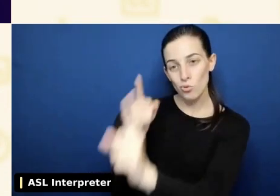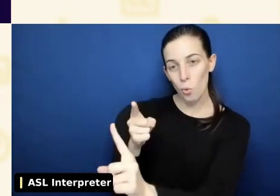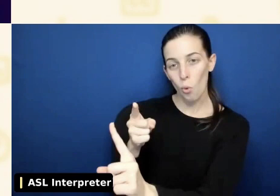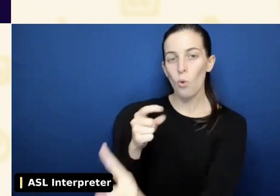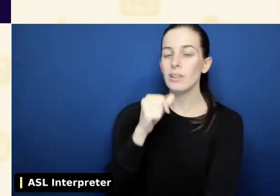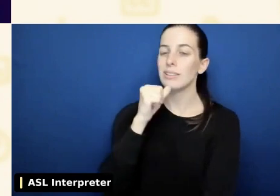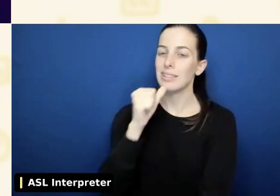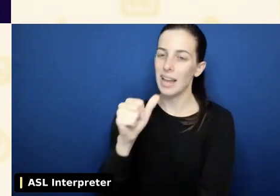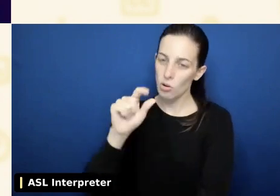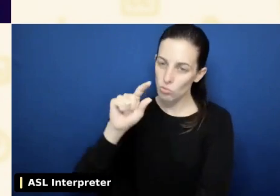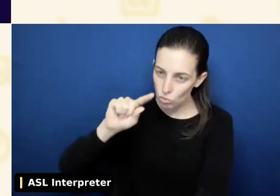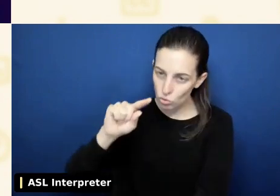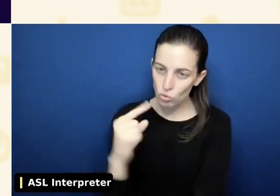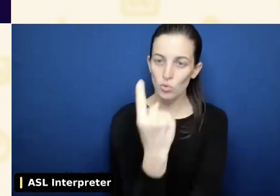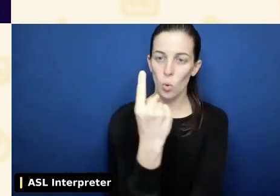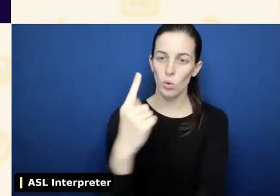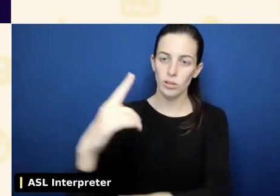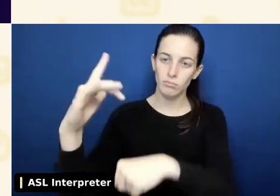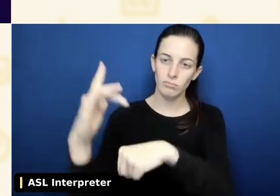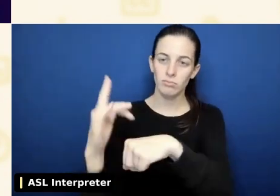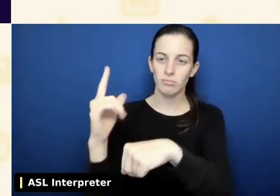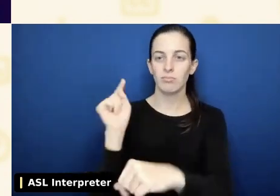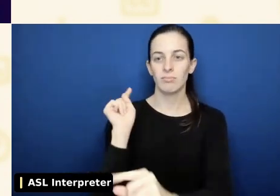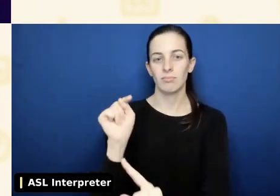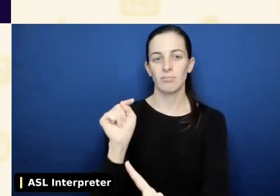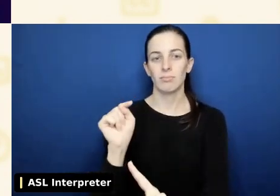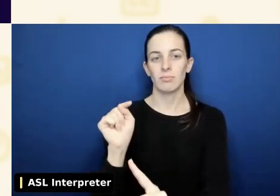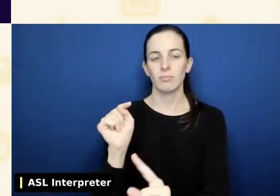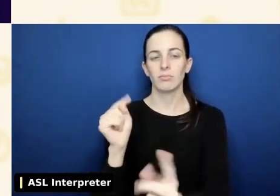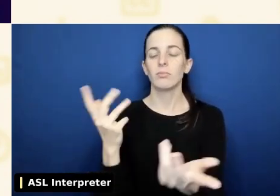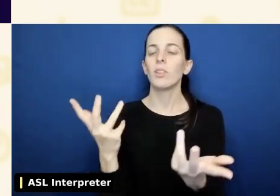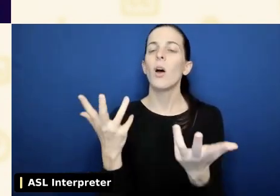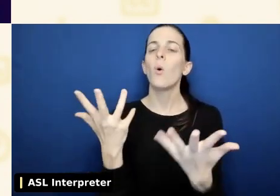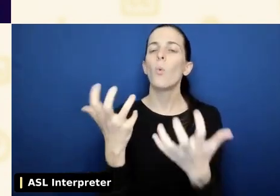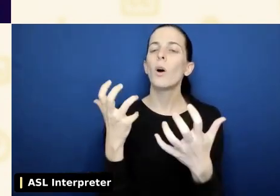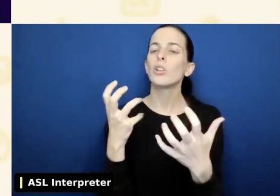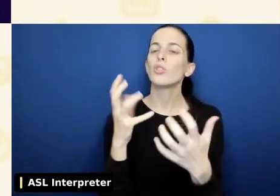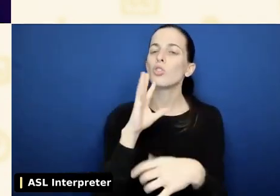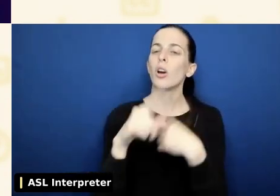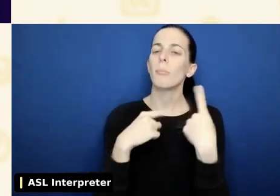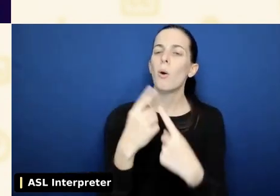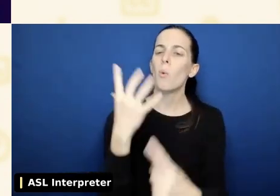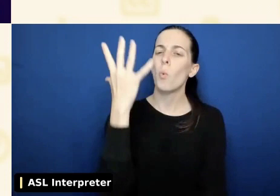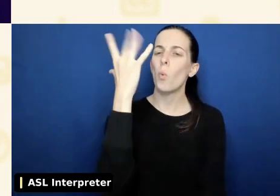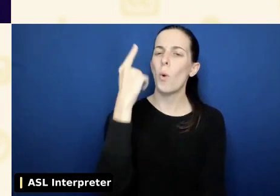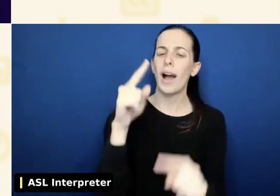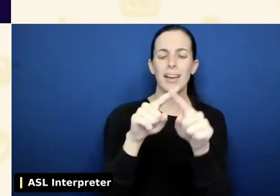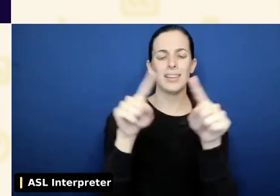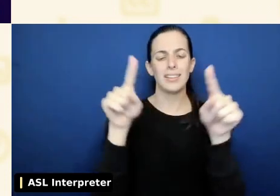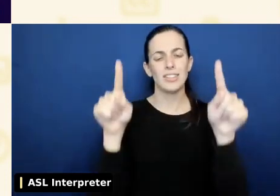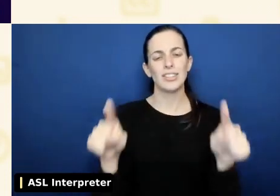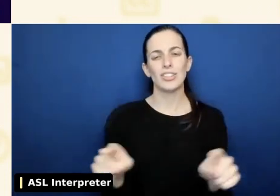I want to touch for a minute on why we made this tool screen reader accessible and why we've been focusing on this.